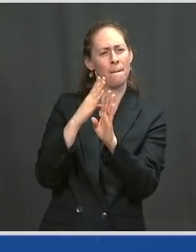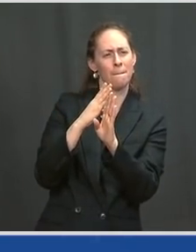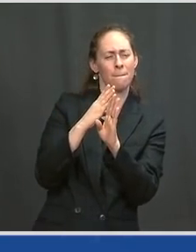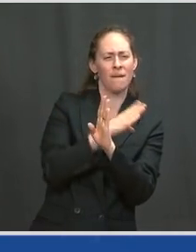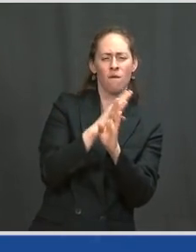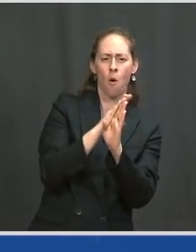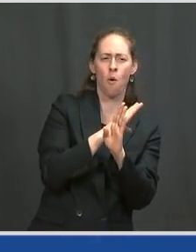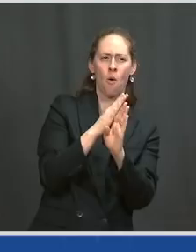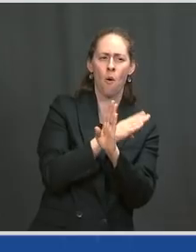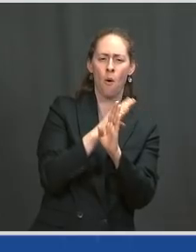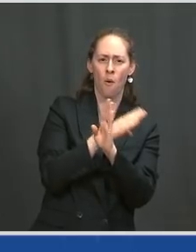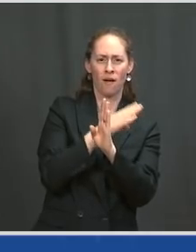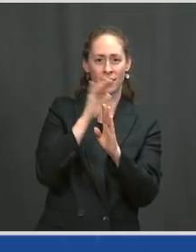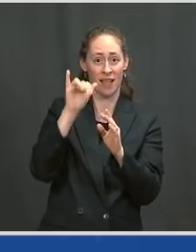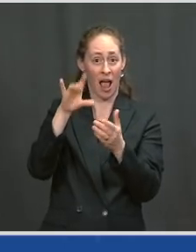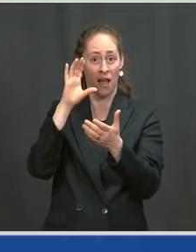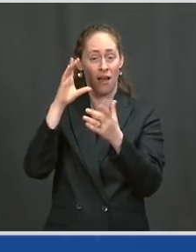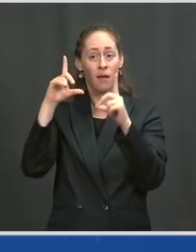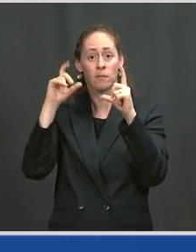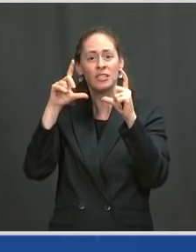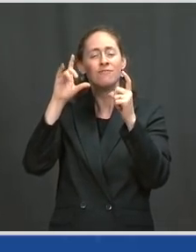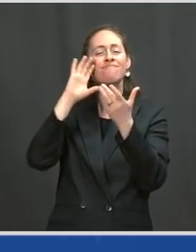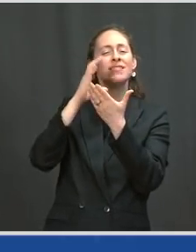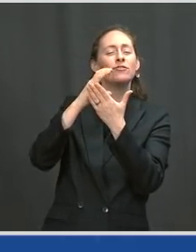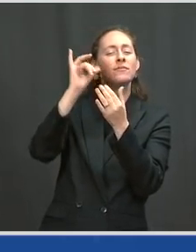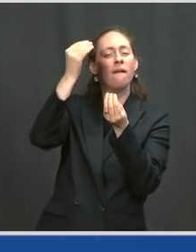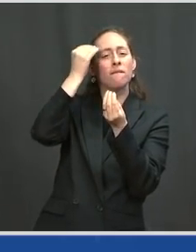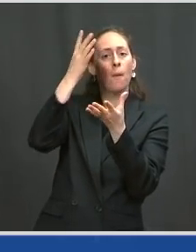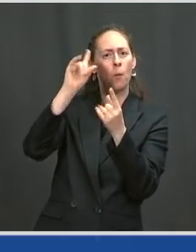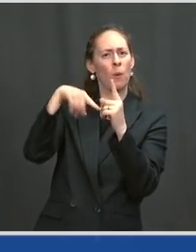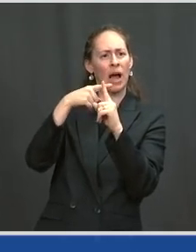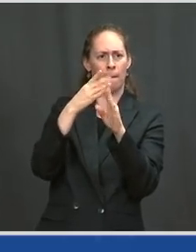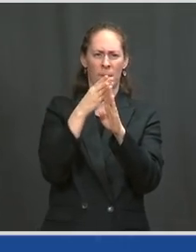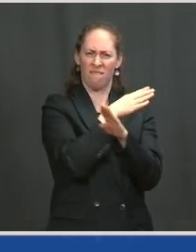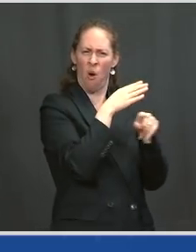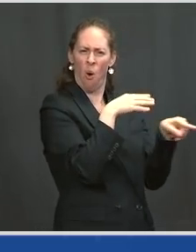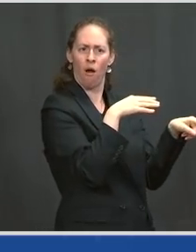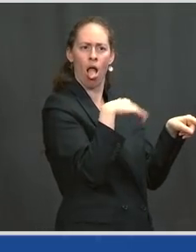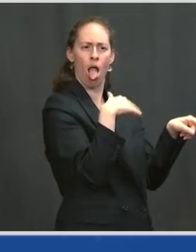So, back then, 18 percent of working-age adults were fully vaccinated.